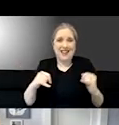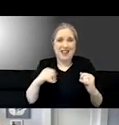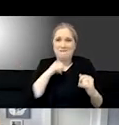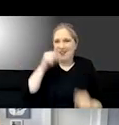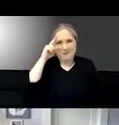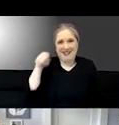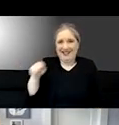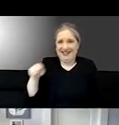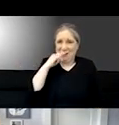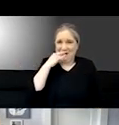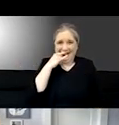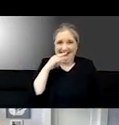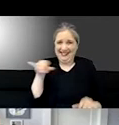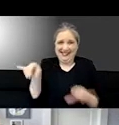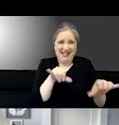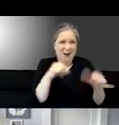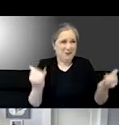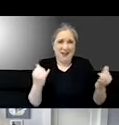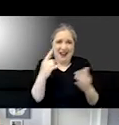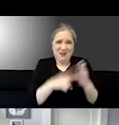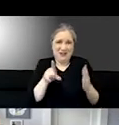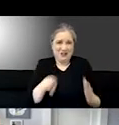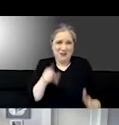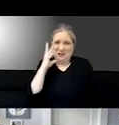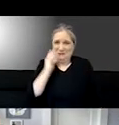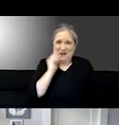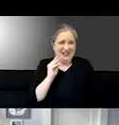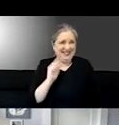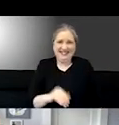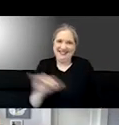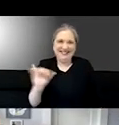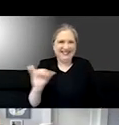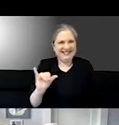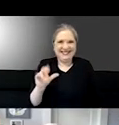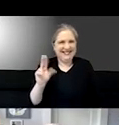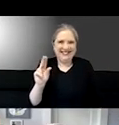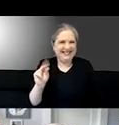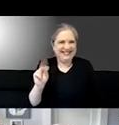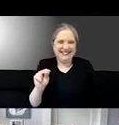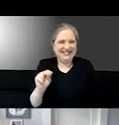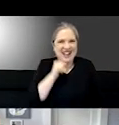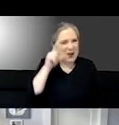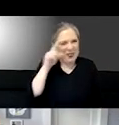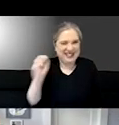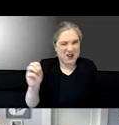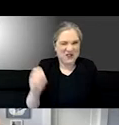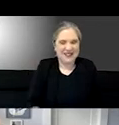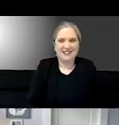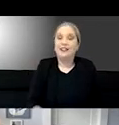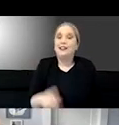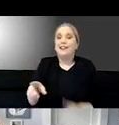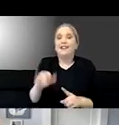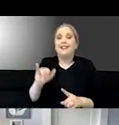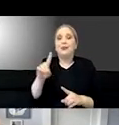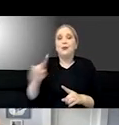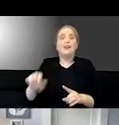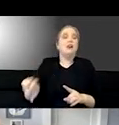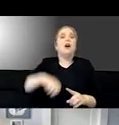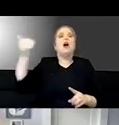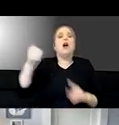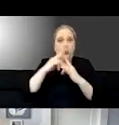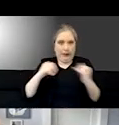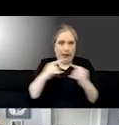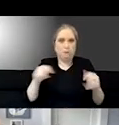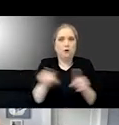Actually, there were other camps. There was a camp called Corolla, which I think was pretty similar. Some other people went there. Yeah.